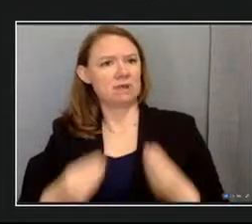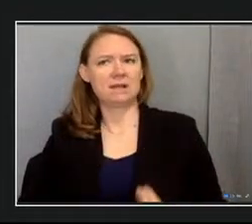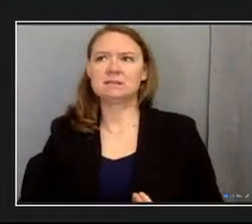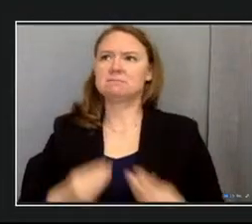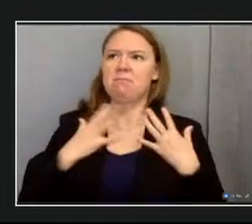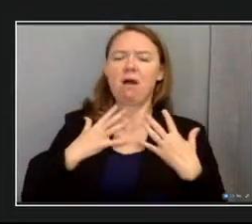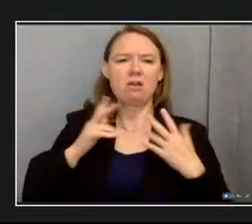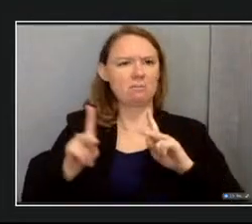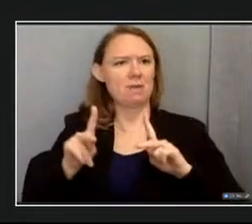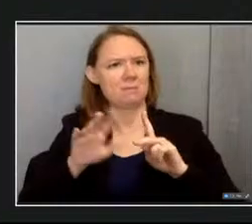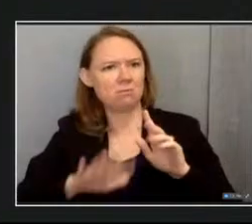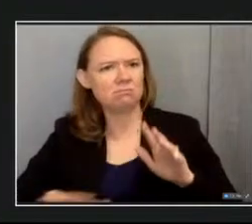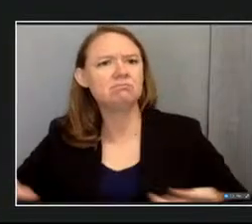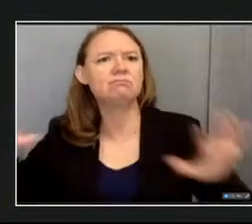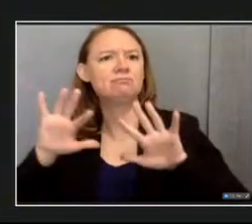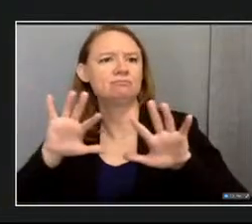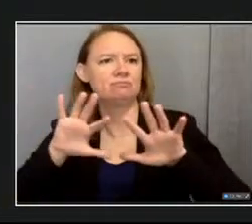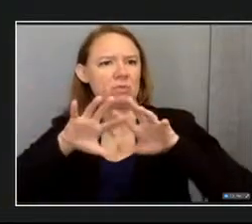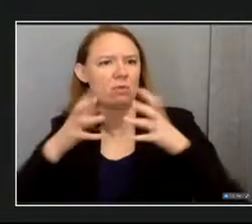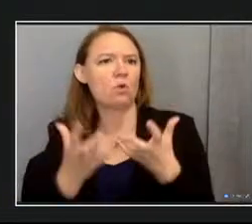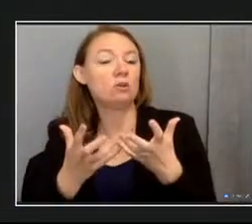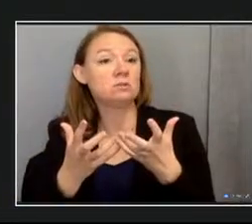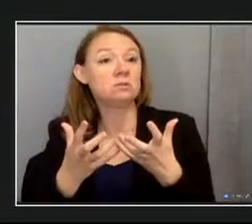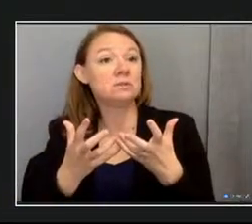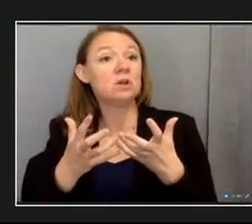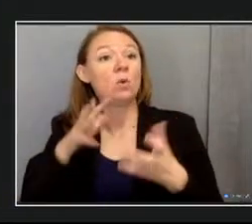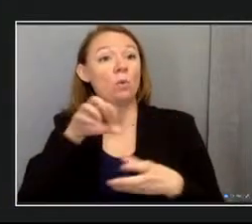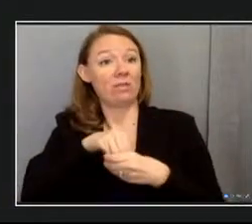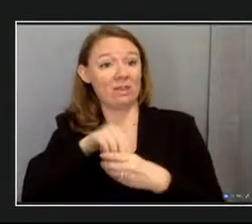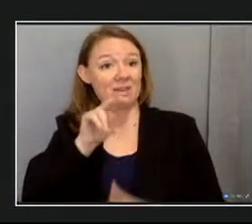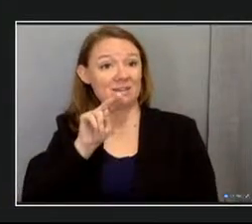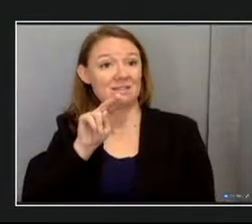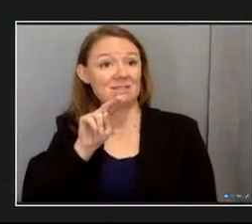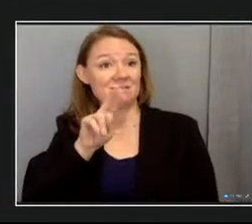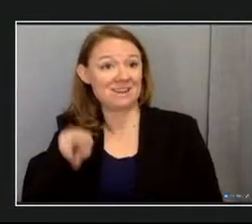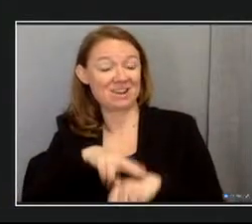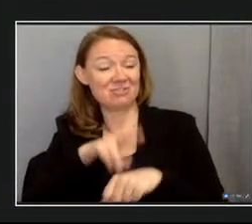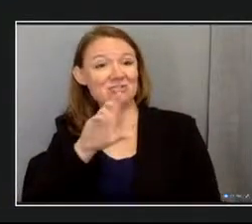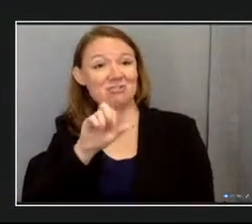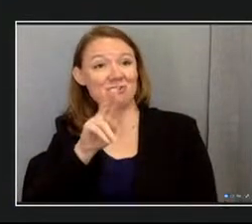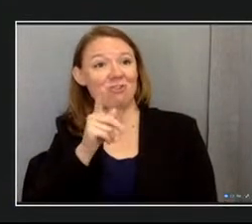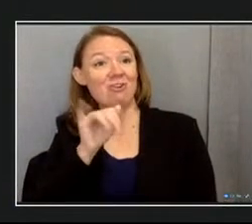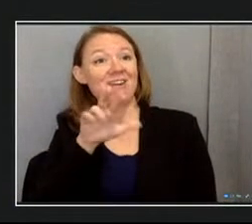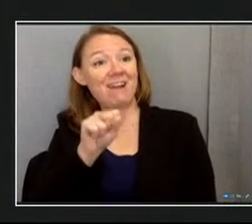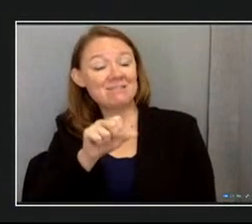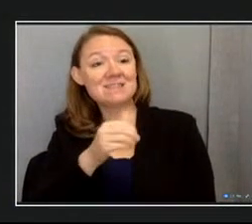In the holdings of the National Archives our records related to Marian Anderson and on this